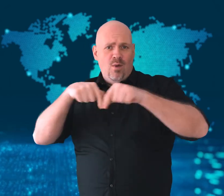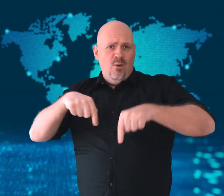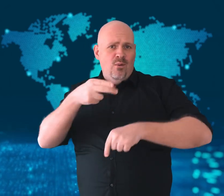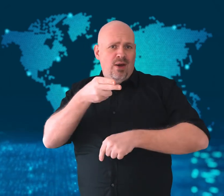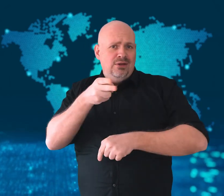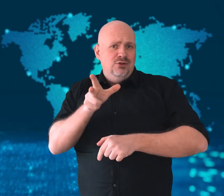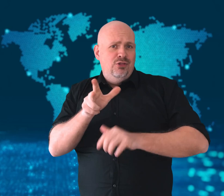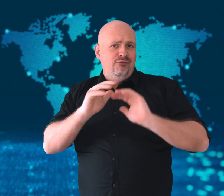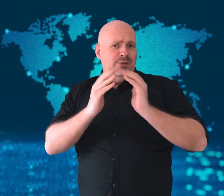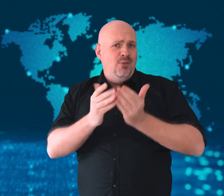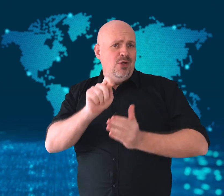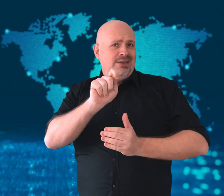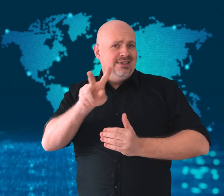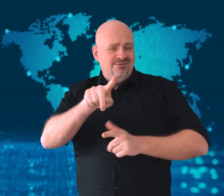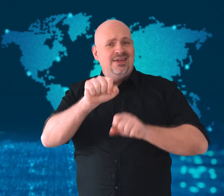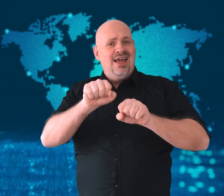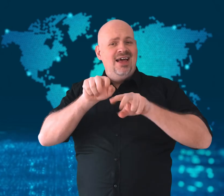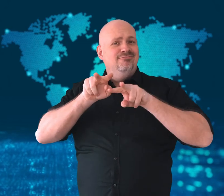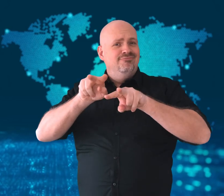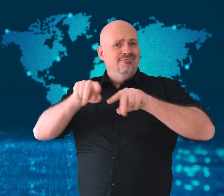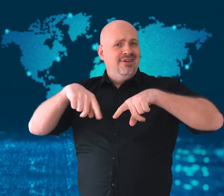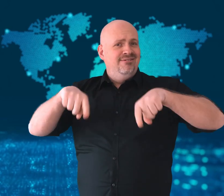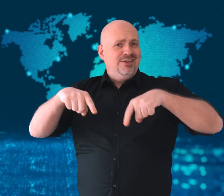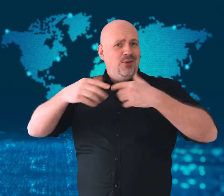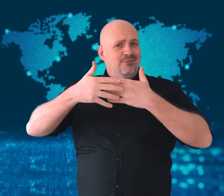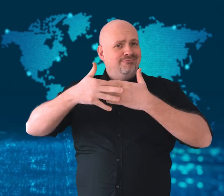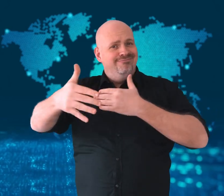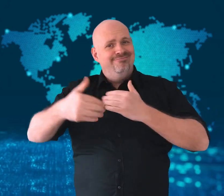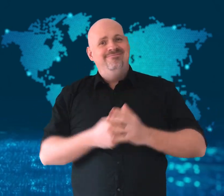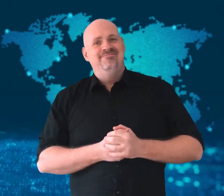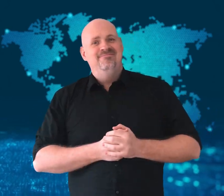and follow H3 World TV to get new video updates!